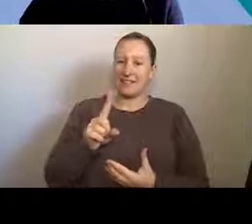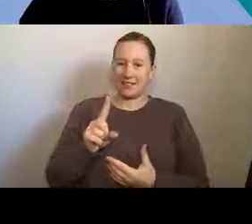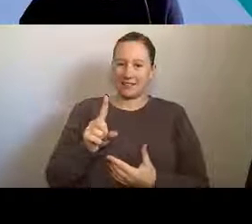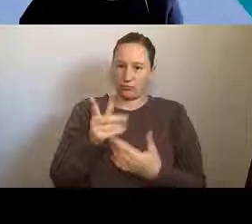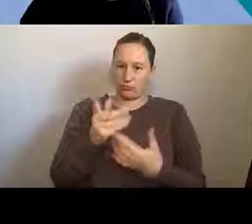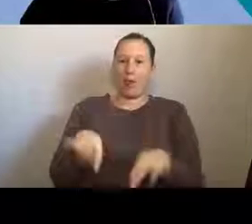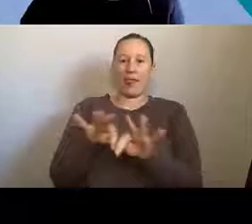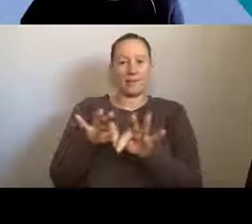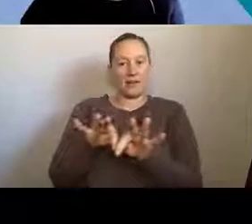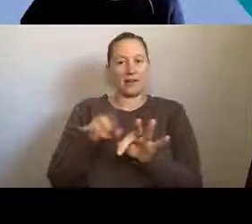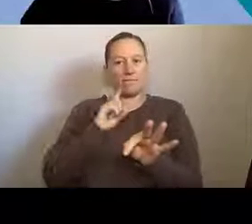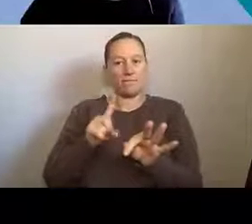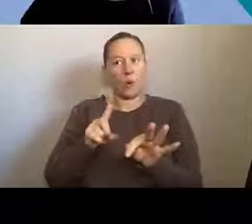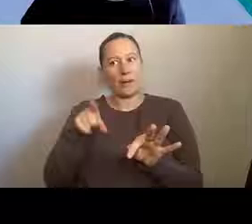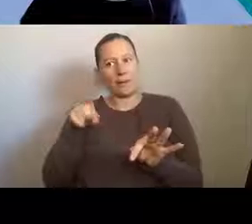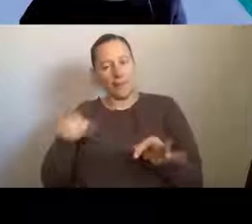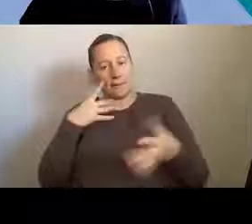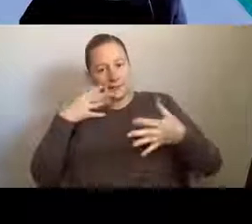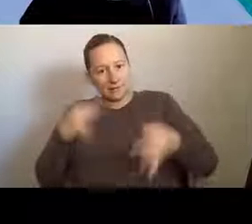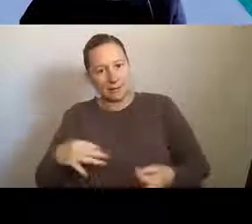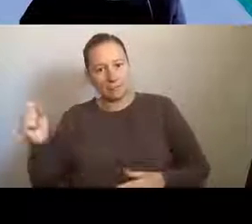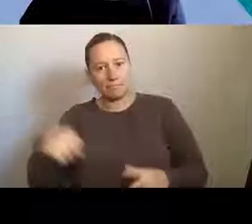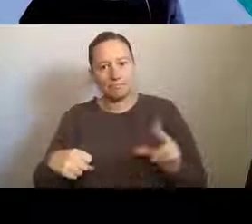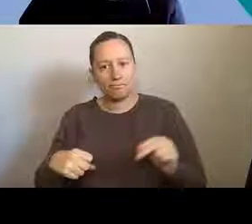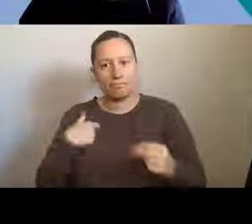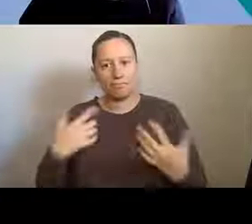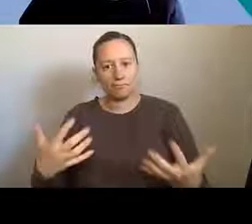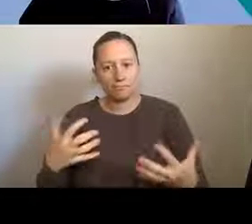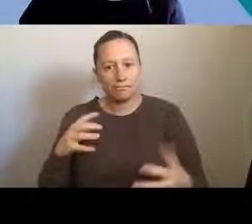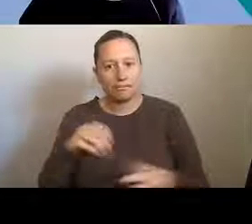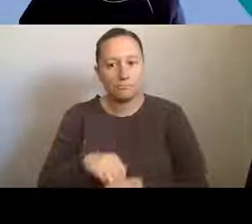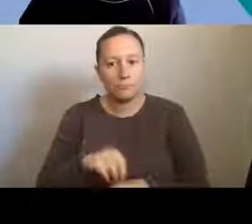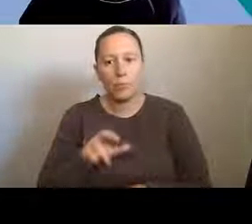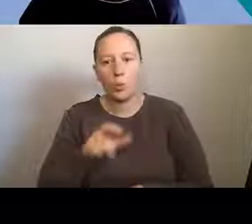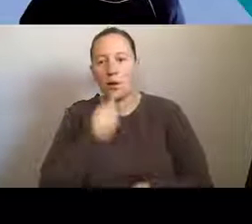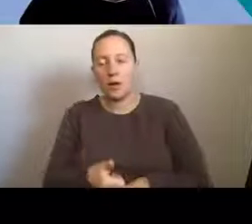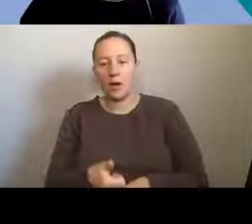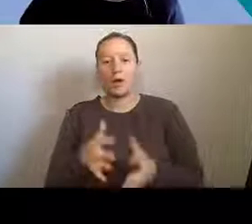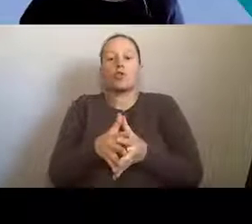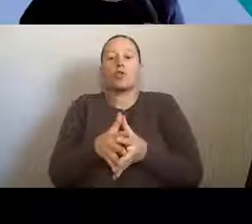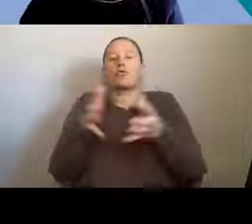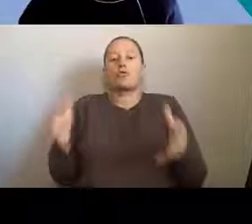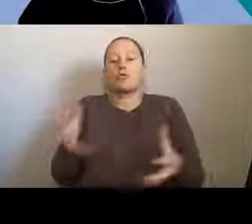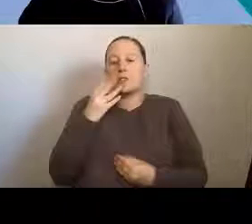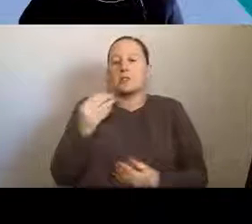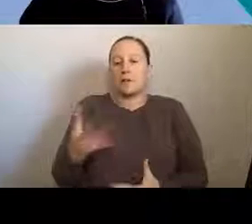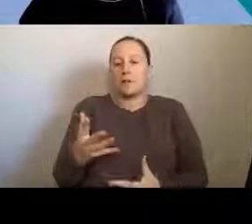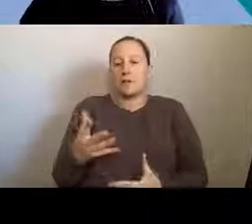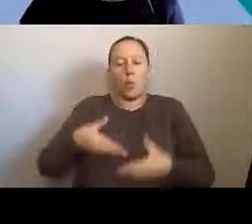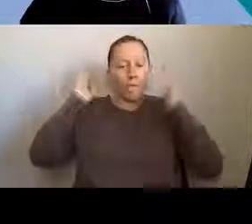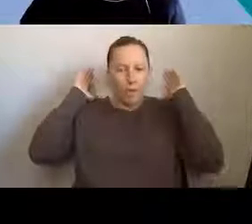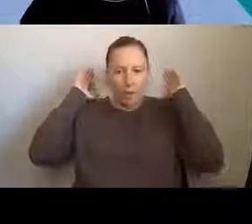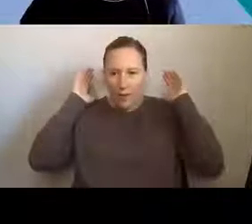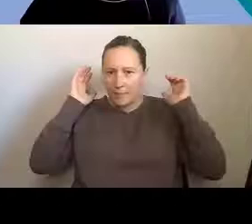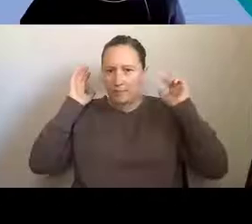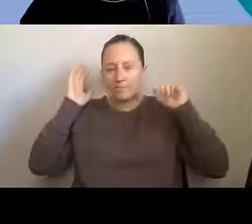for informed decision-making. Now note that too much information may overwhelm a prospective participant,